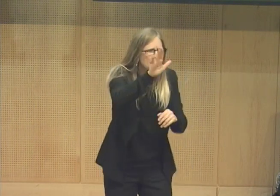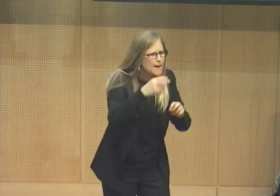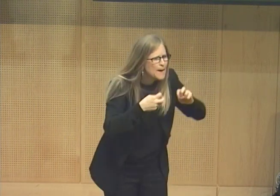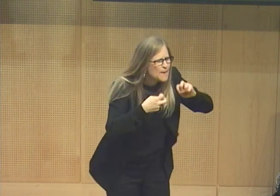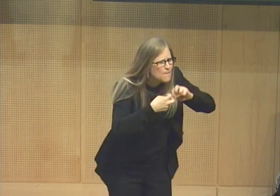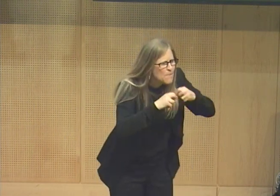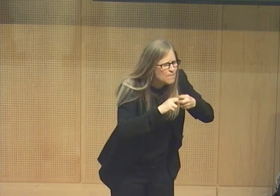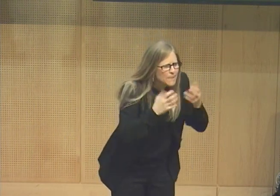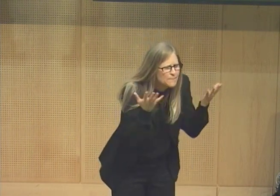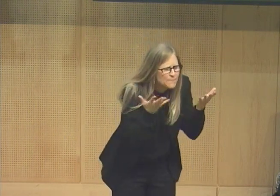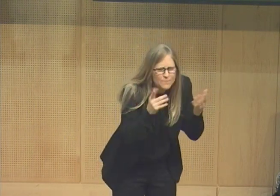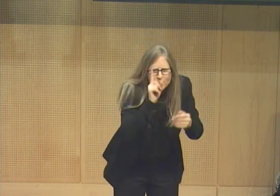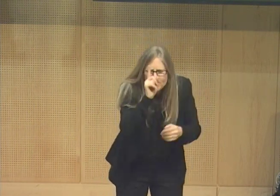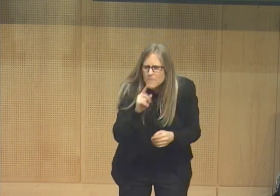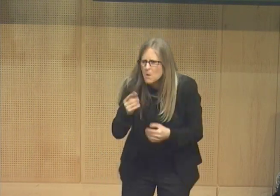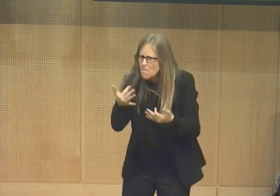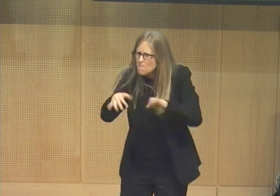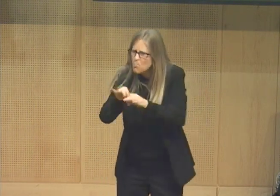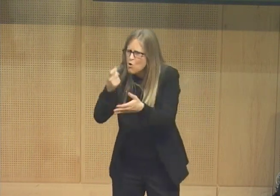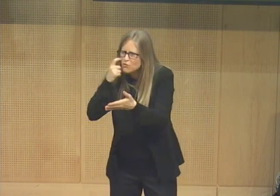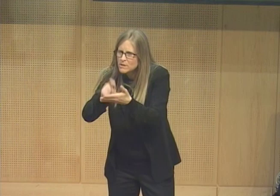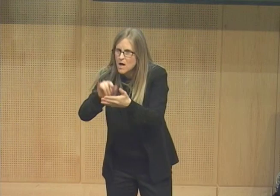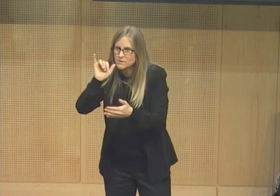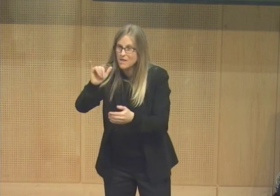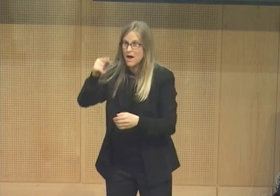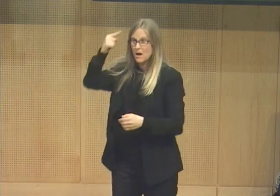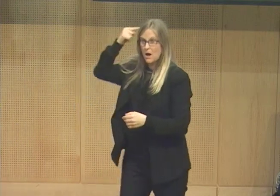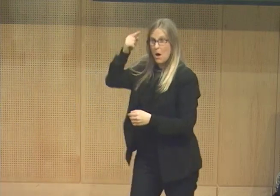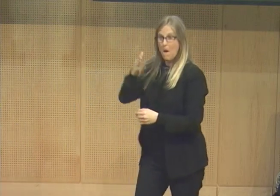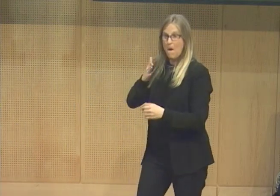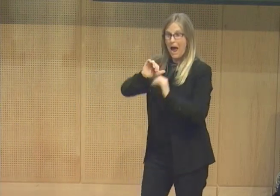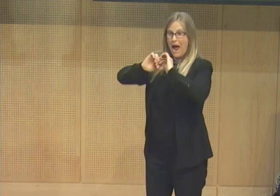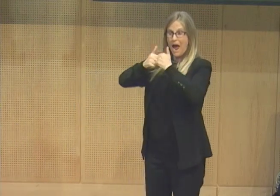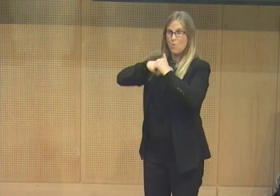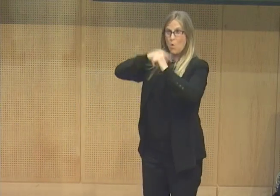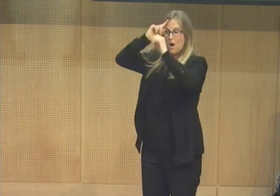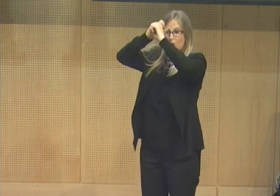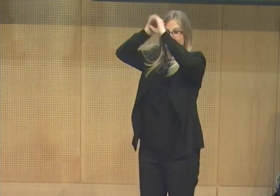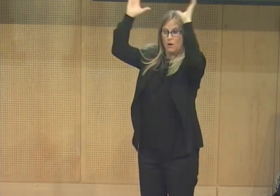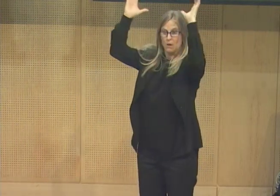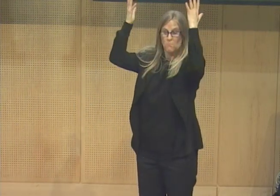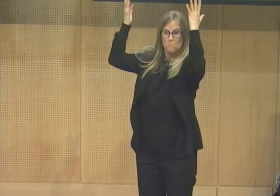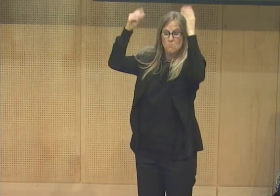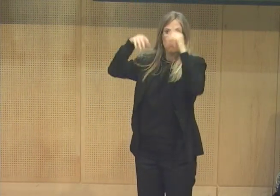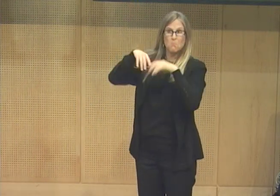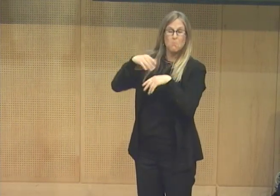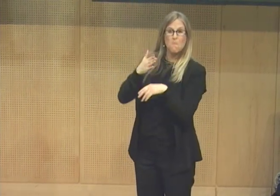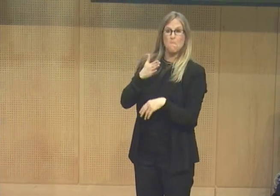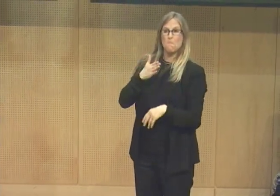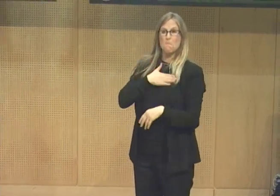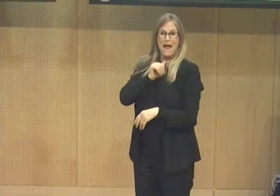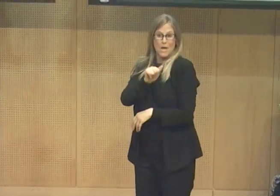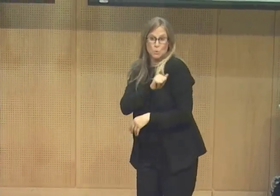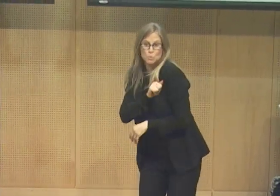It's important that we recognize how our attitudes